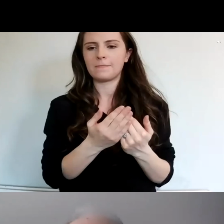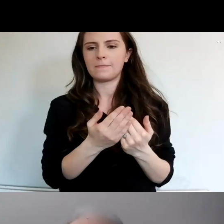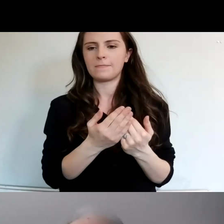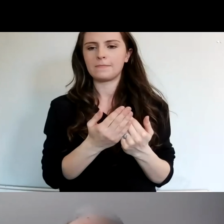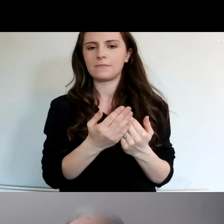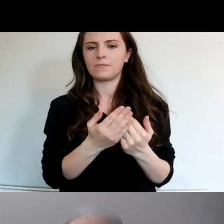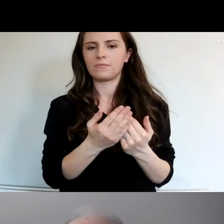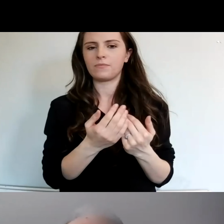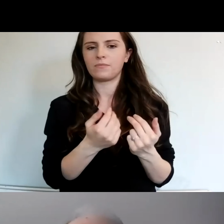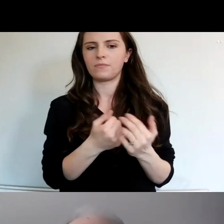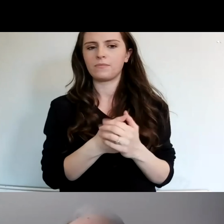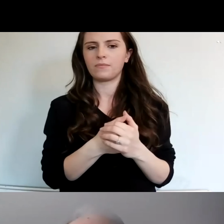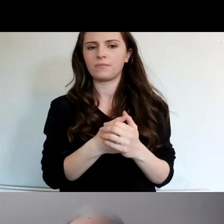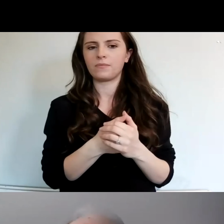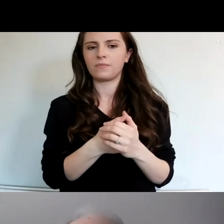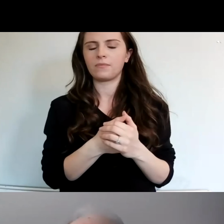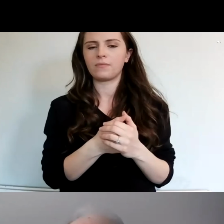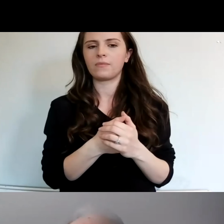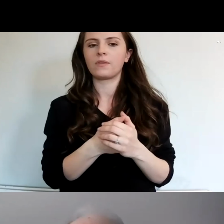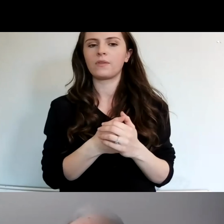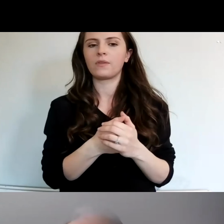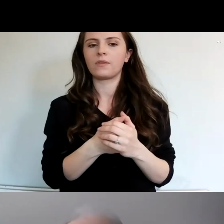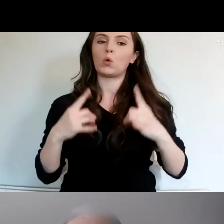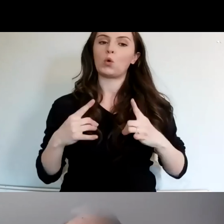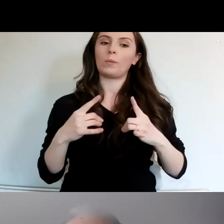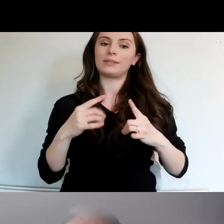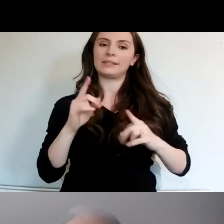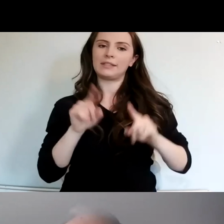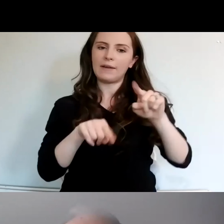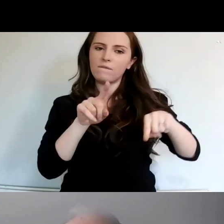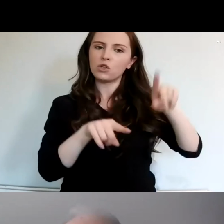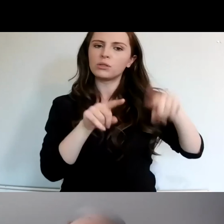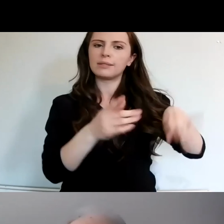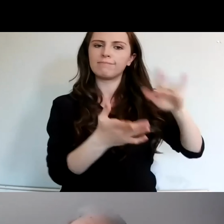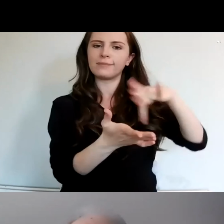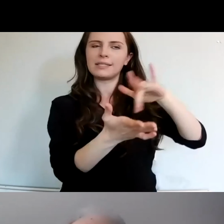so that buildings and environments can be designed to meet the needs of all users.